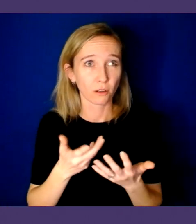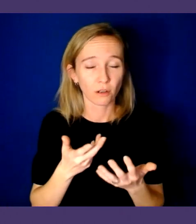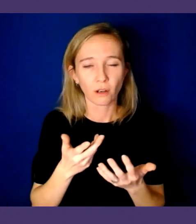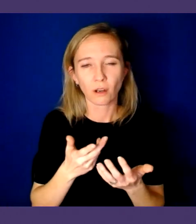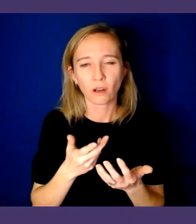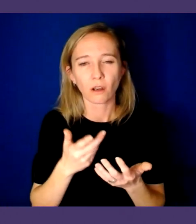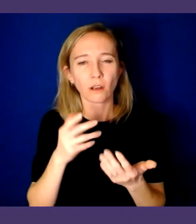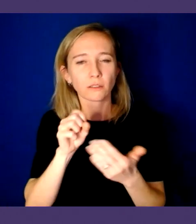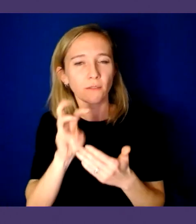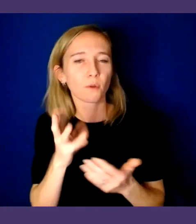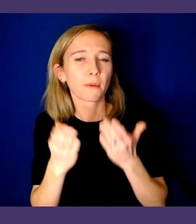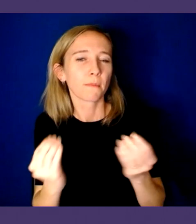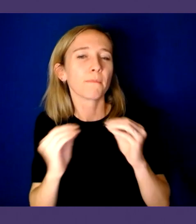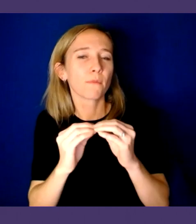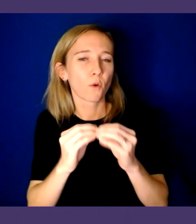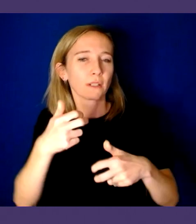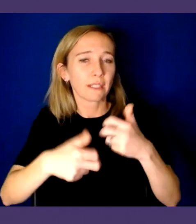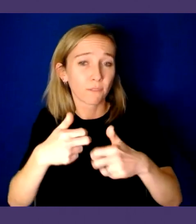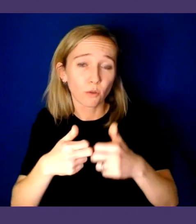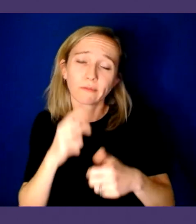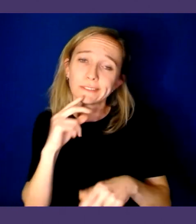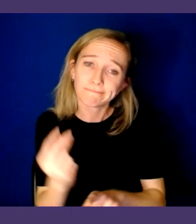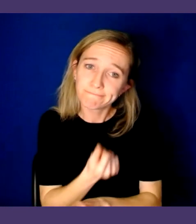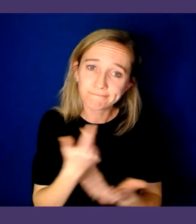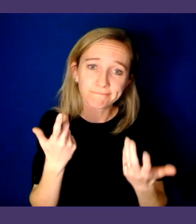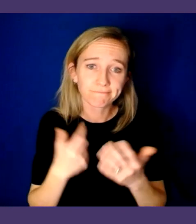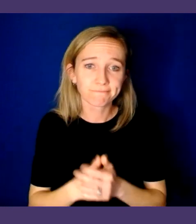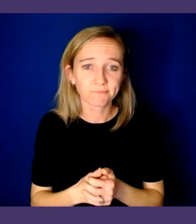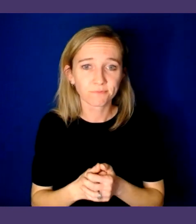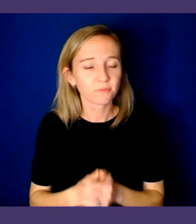It's a bummer, but it's the way it is.